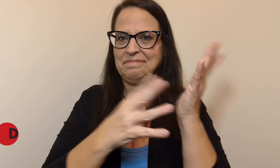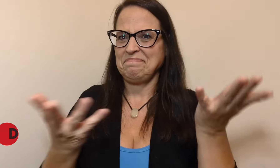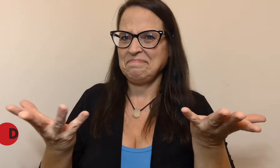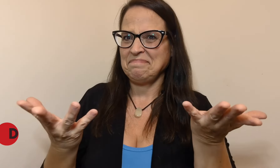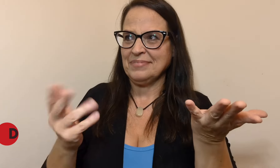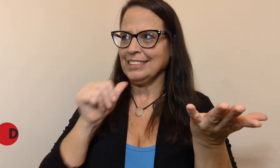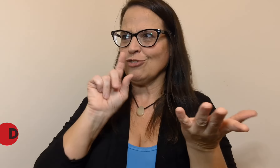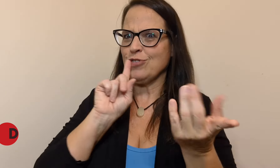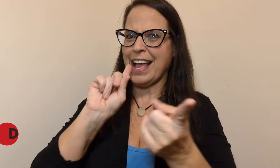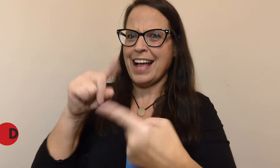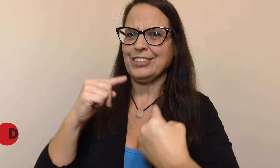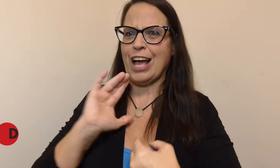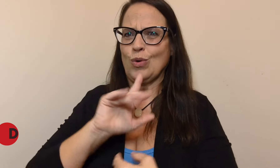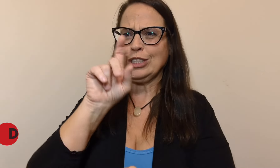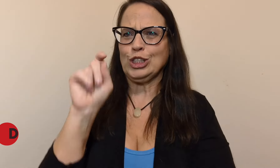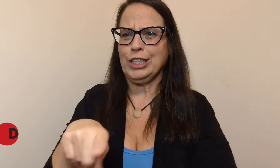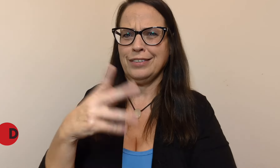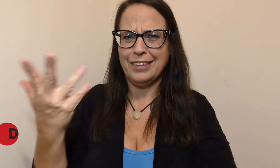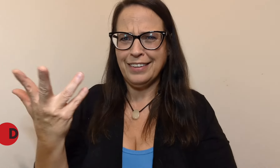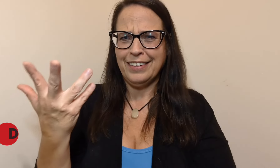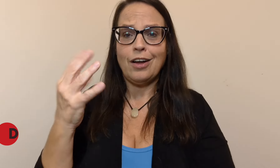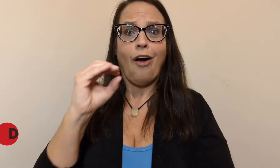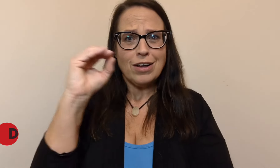This doesn’t quite answer our question.